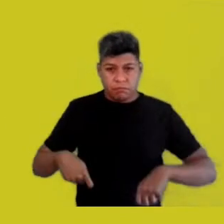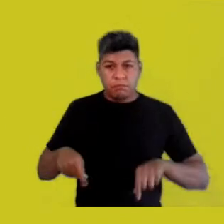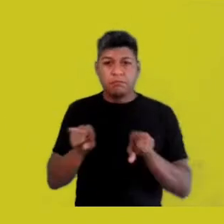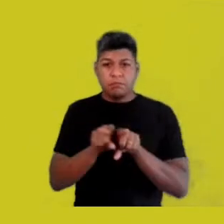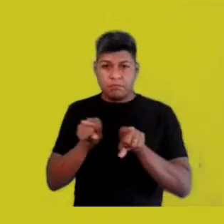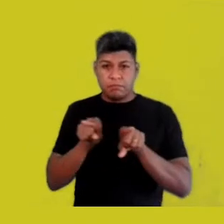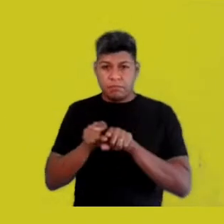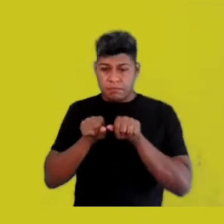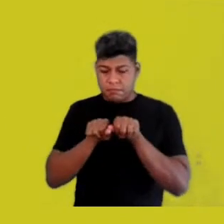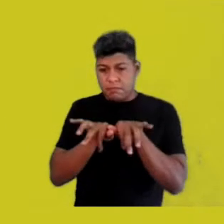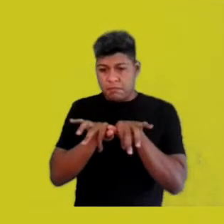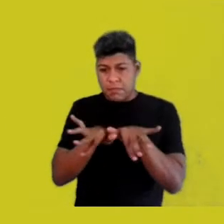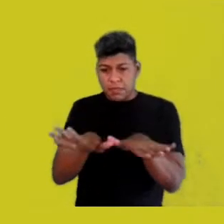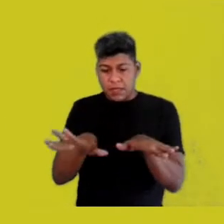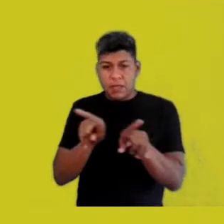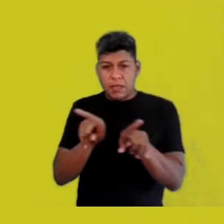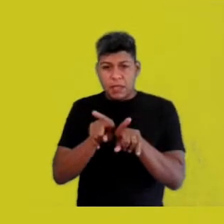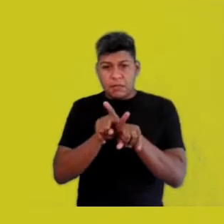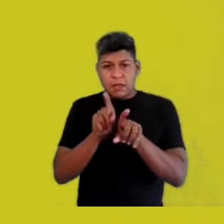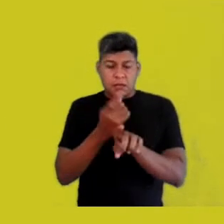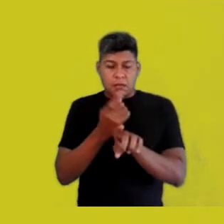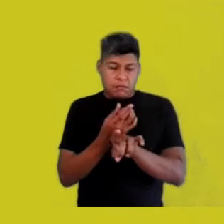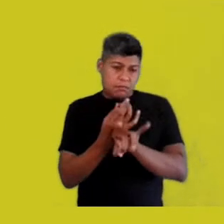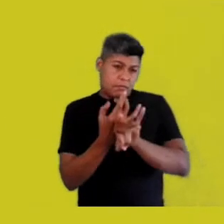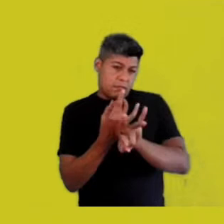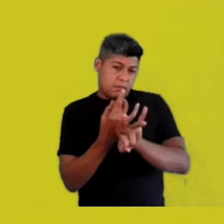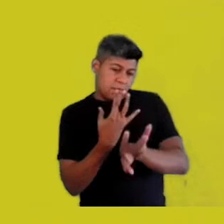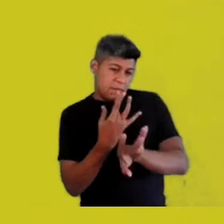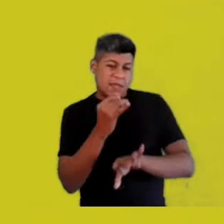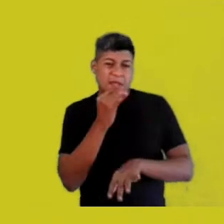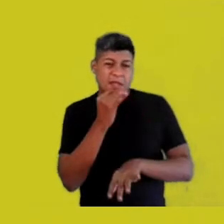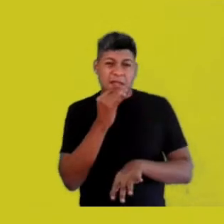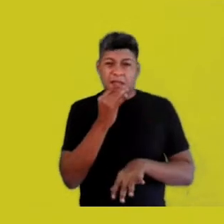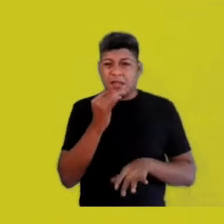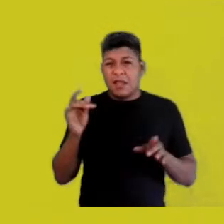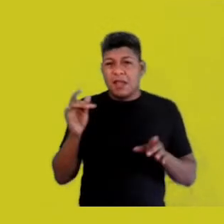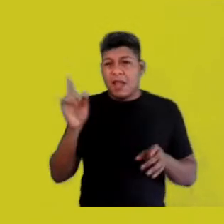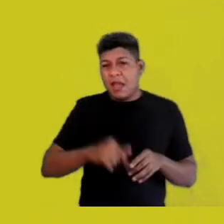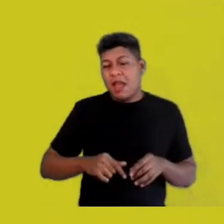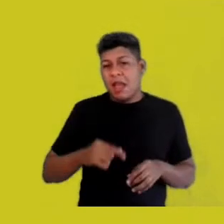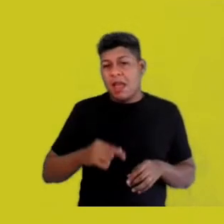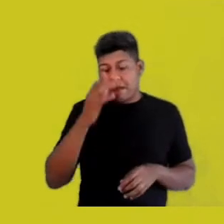virtual conditions, not exactly a condition familiar to us,